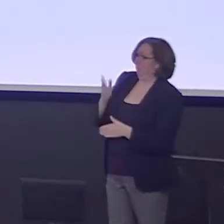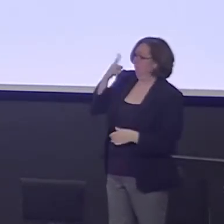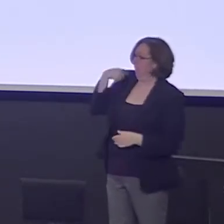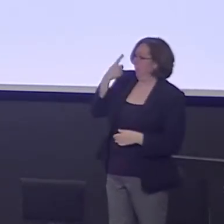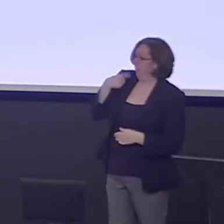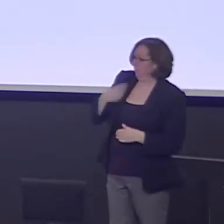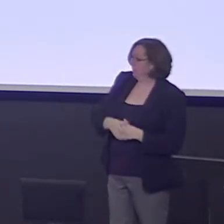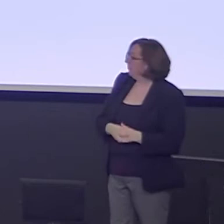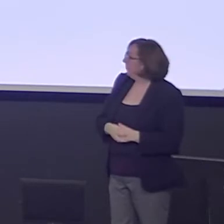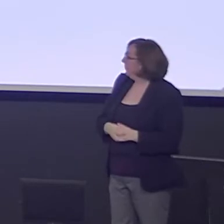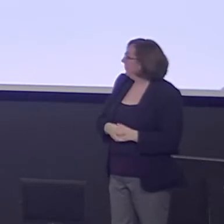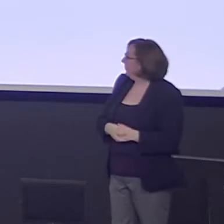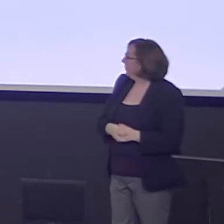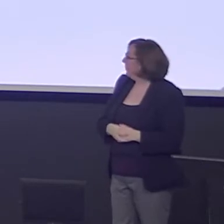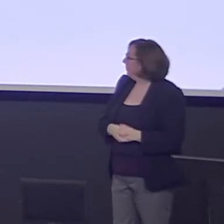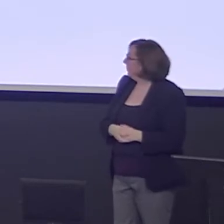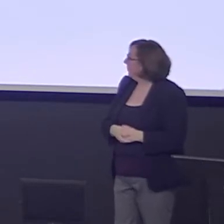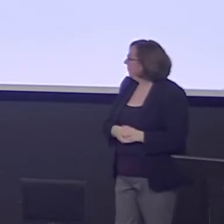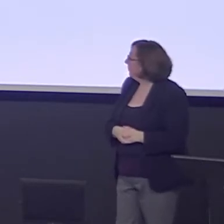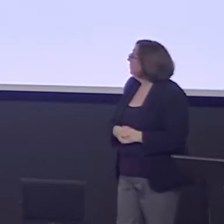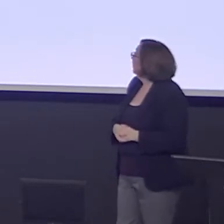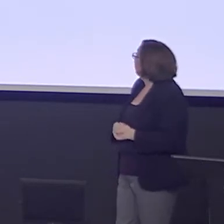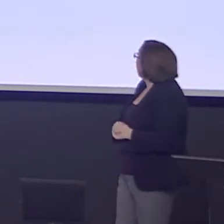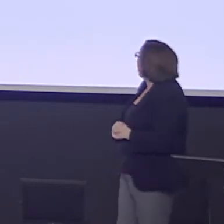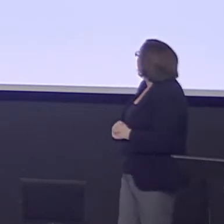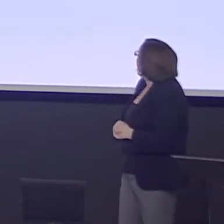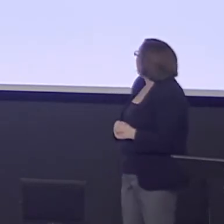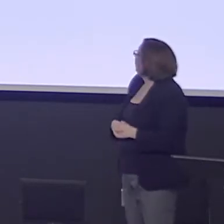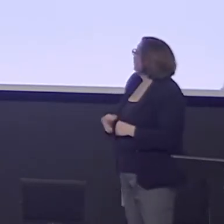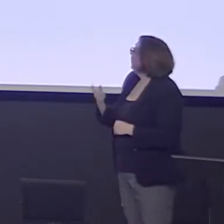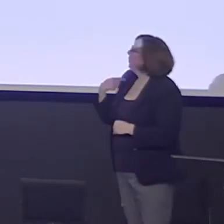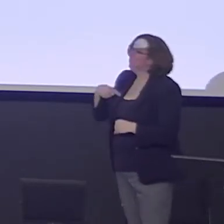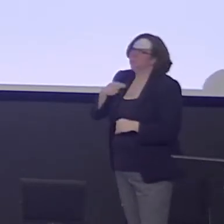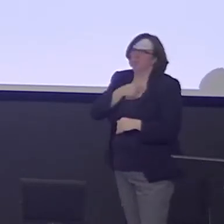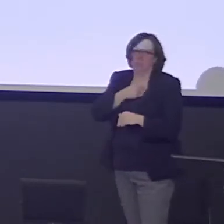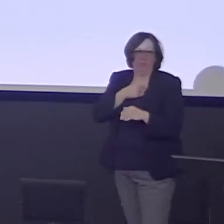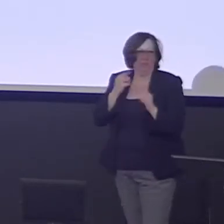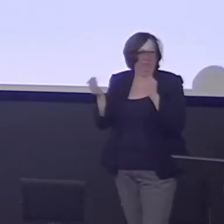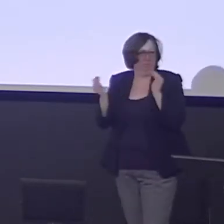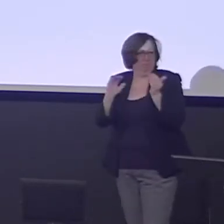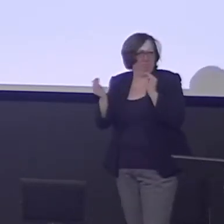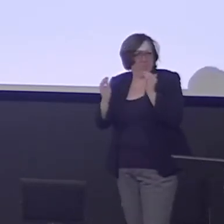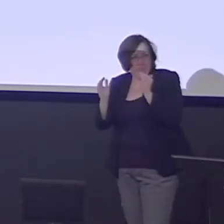using contrasts that compare neural activity, one condition with the other.